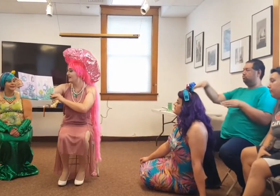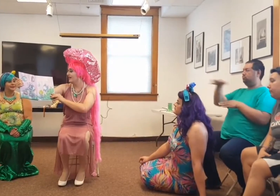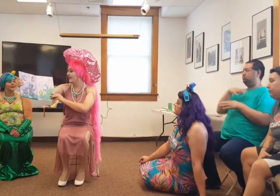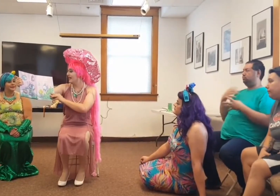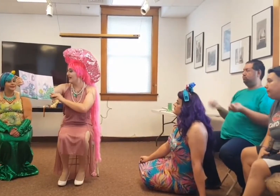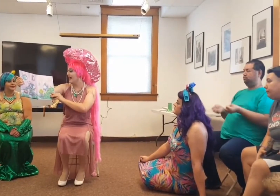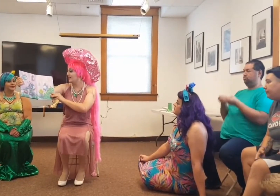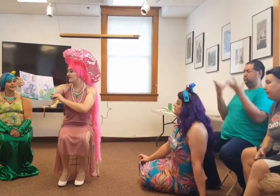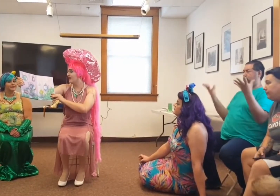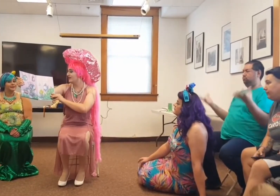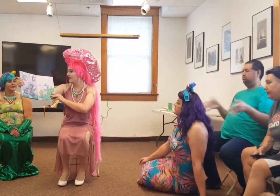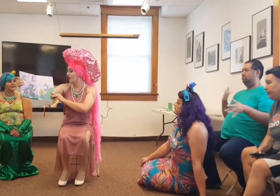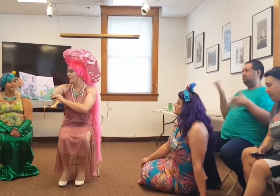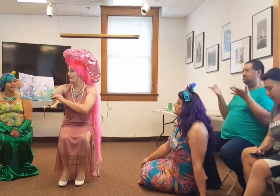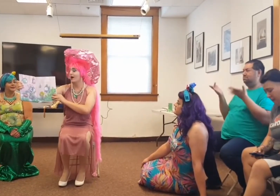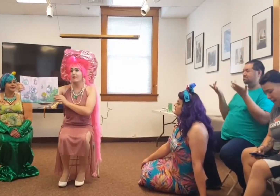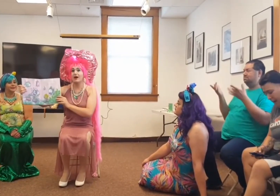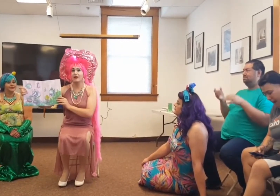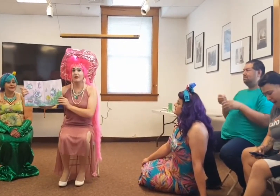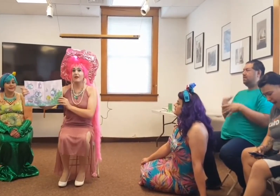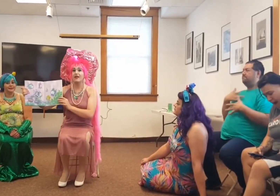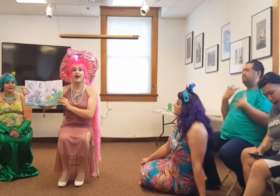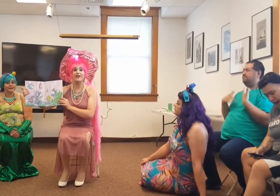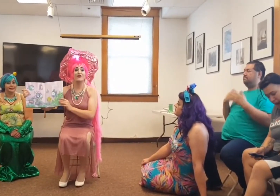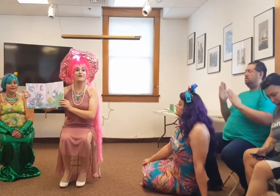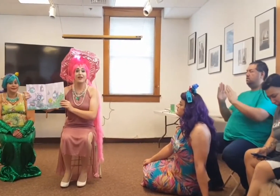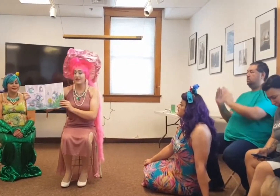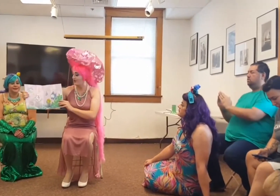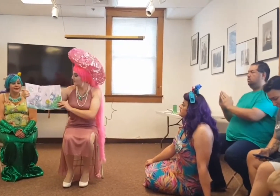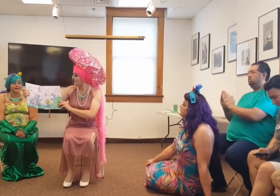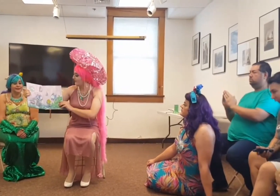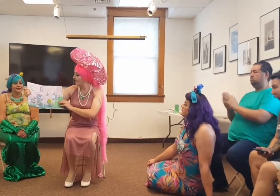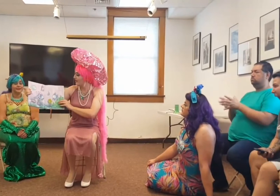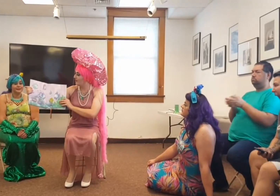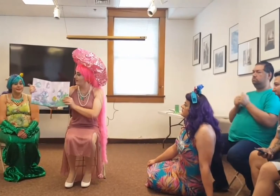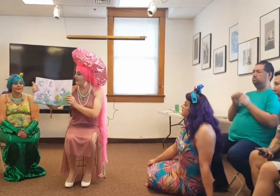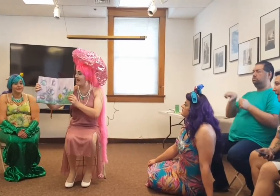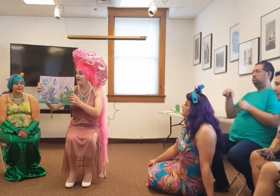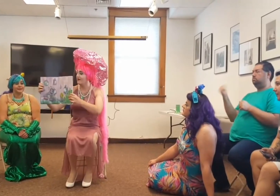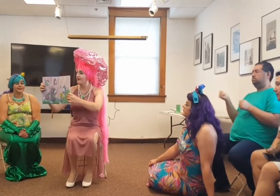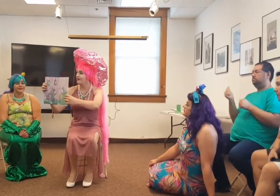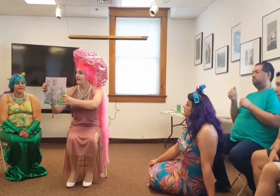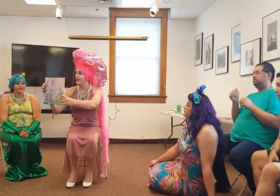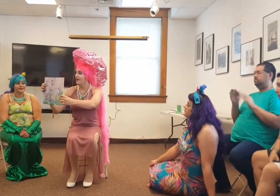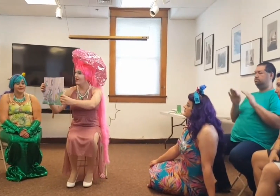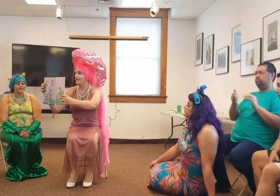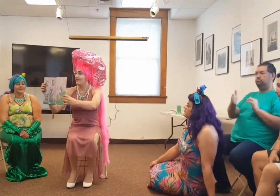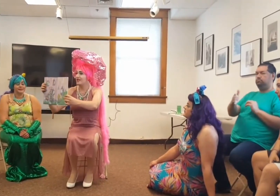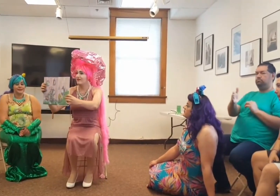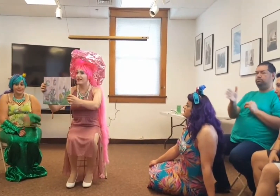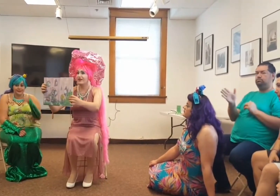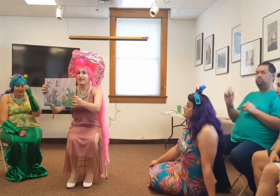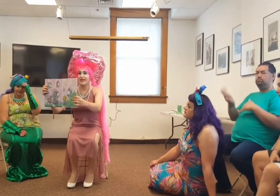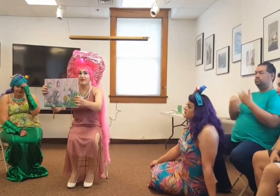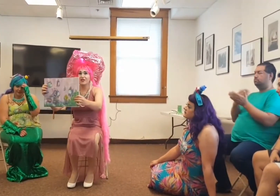he at last felt at home among the other fish. Look at that! All the fish have a glittering scale, too!